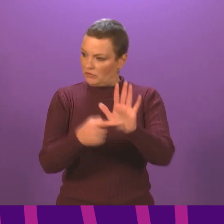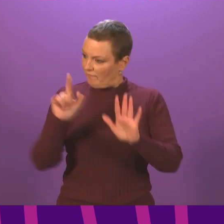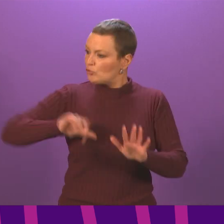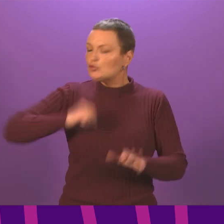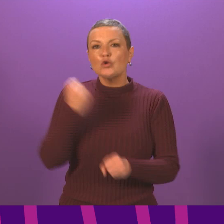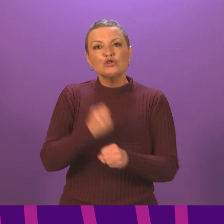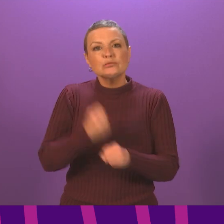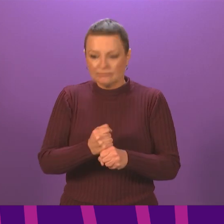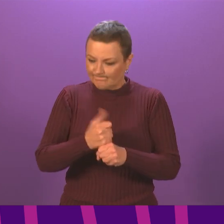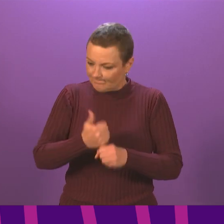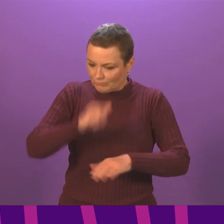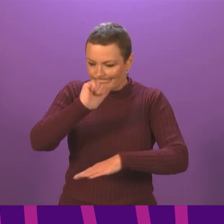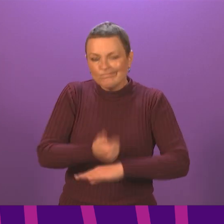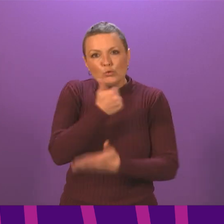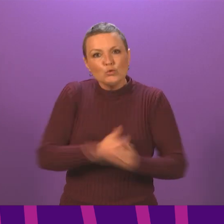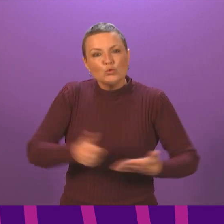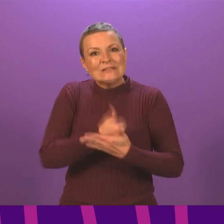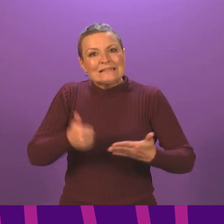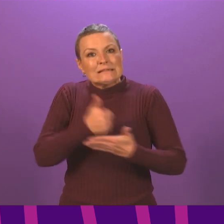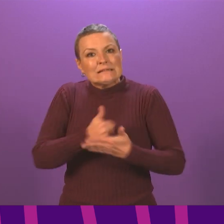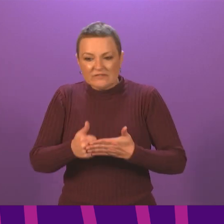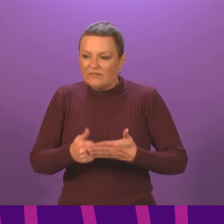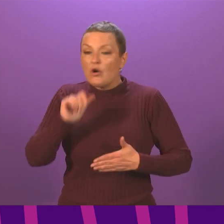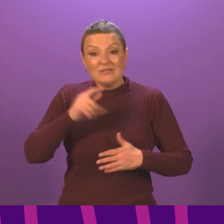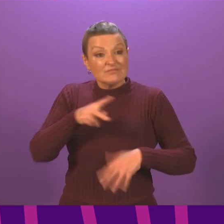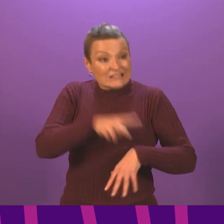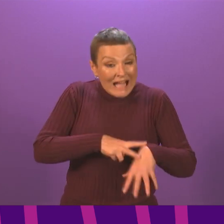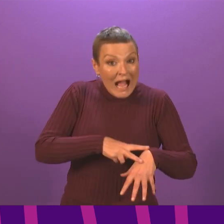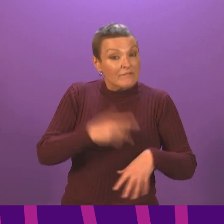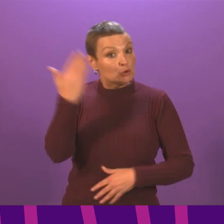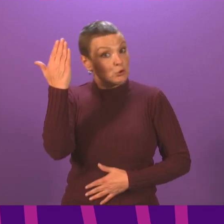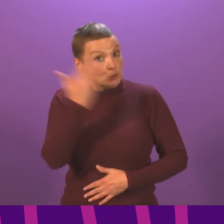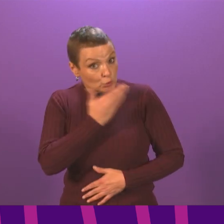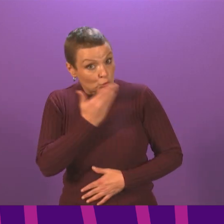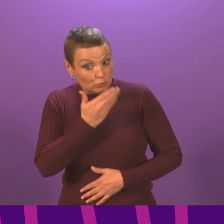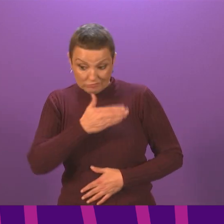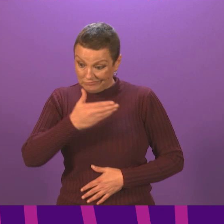to introduce routine testing for asymptomatic staff and senior pupils in Scotland’s schools